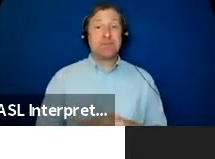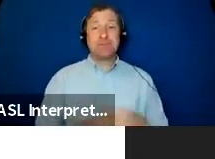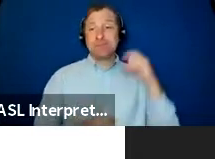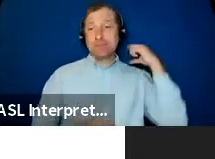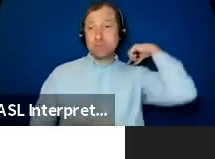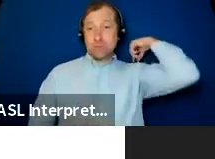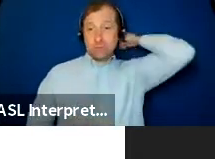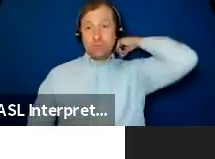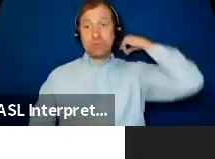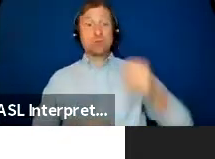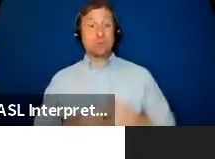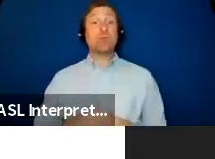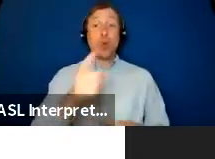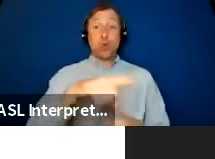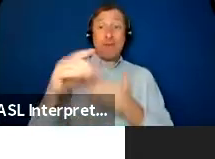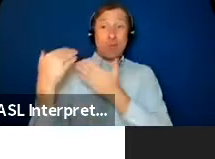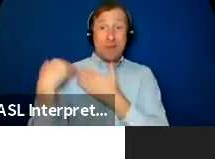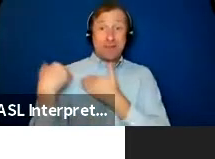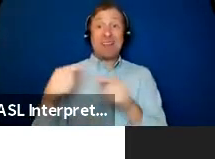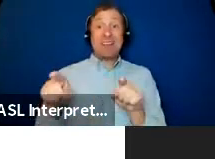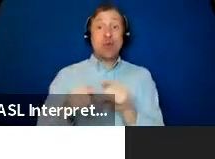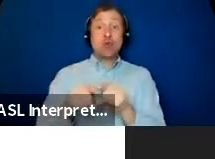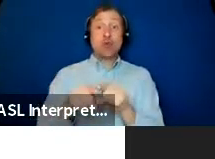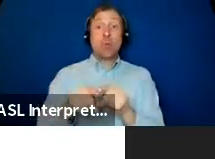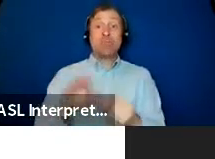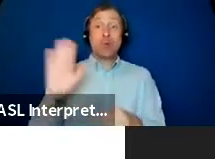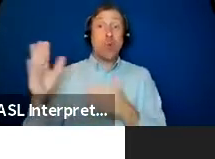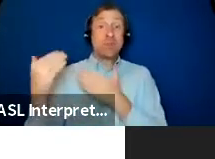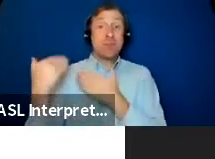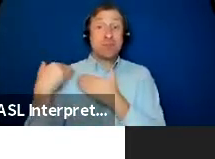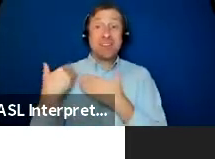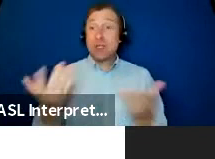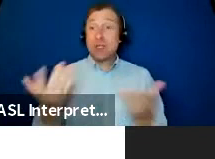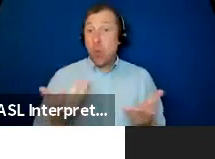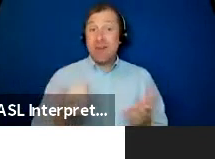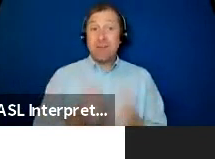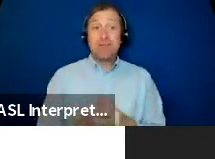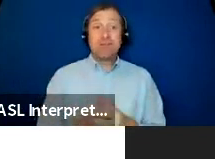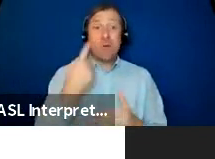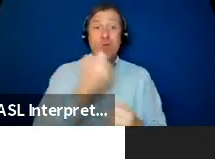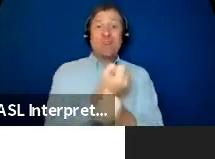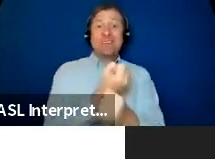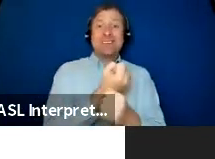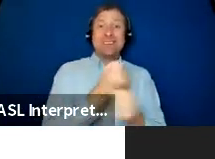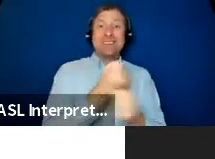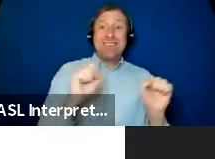You do have some responsibilities as well. One of your responsibilities is that for the safety of all your fellow performers and crew members,